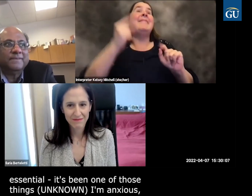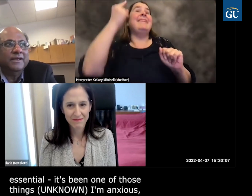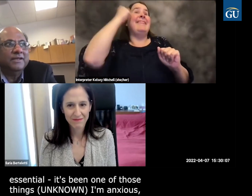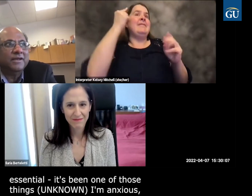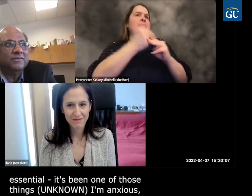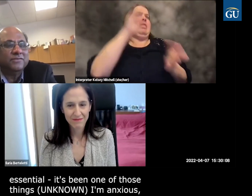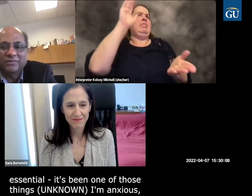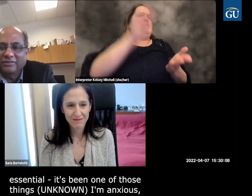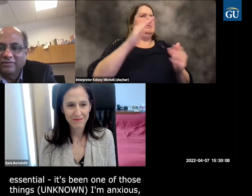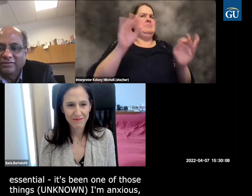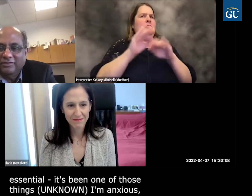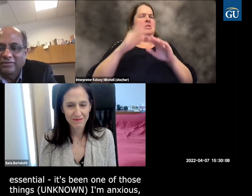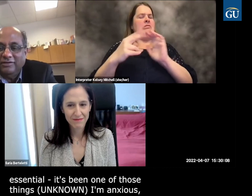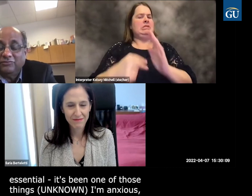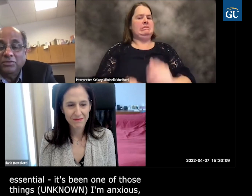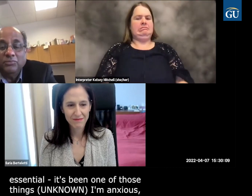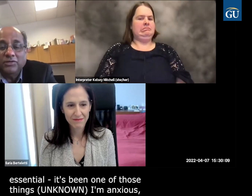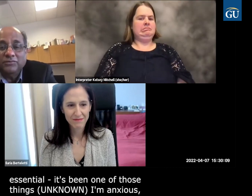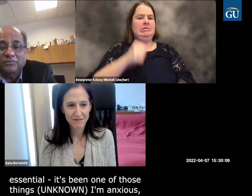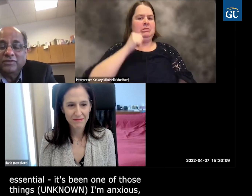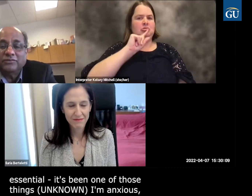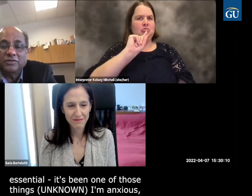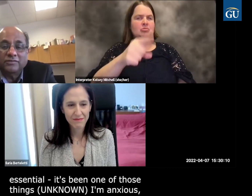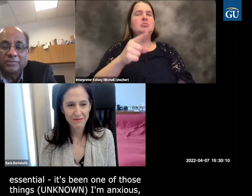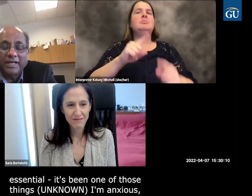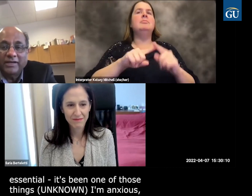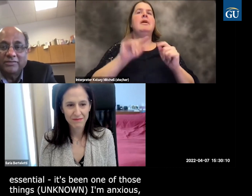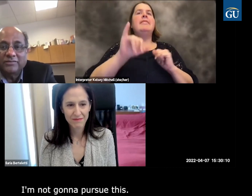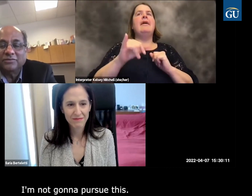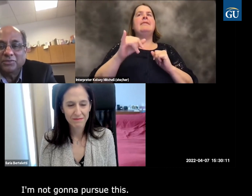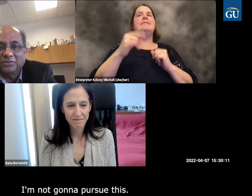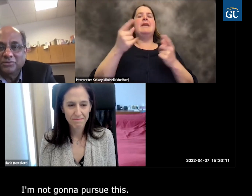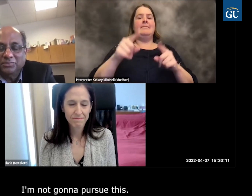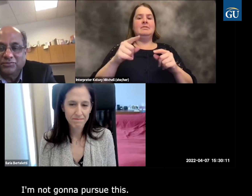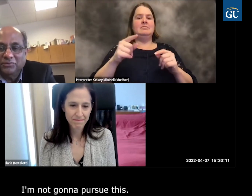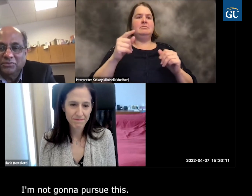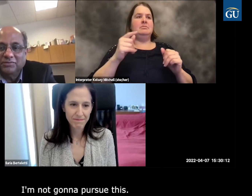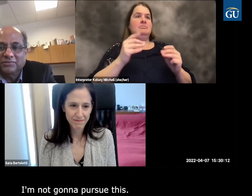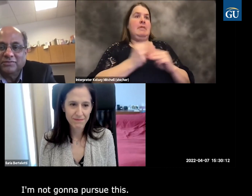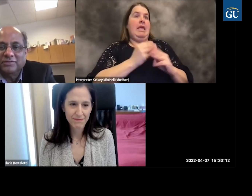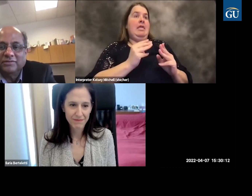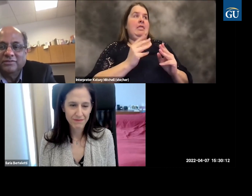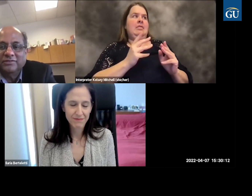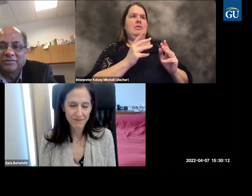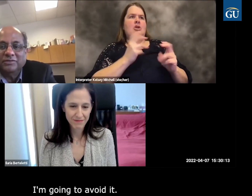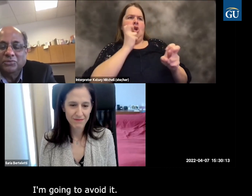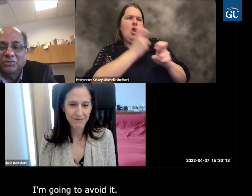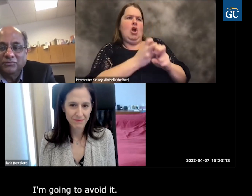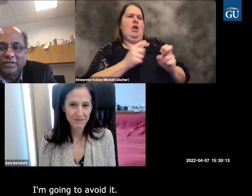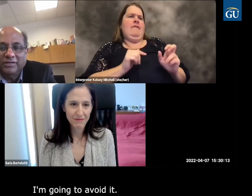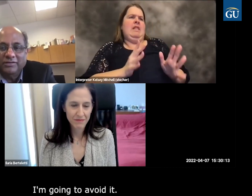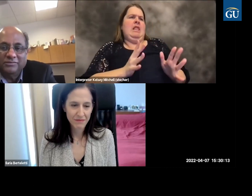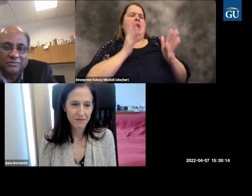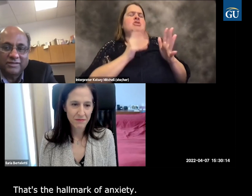it has it's been one of those things okay so i'm anxious i'm not going to pursue this